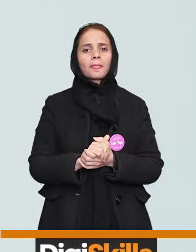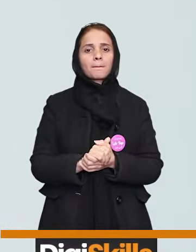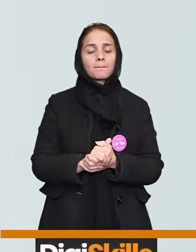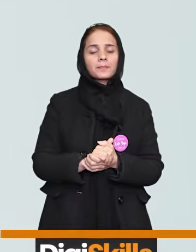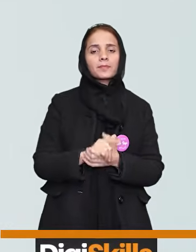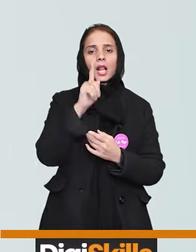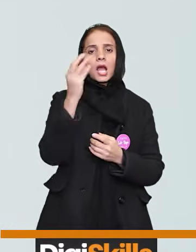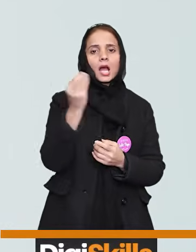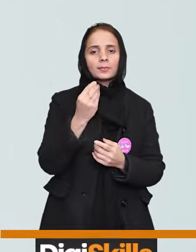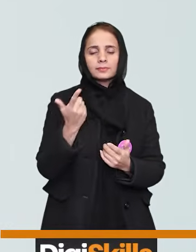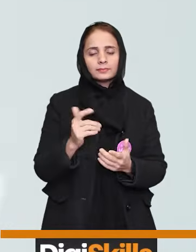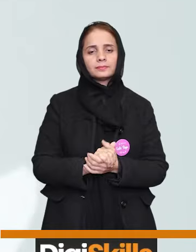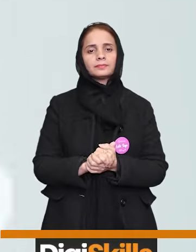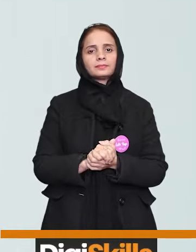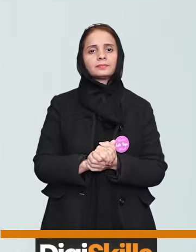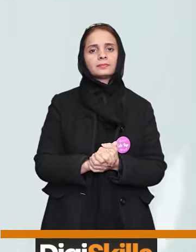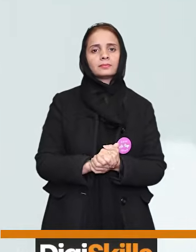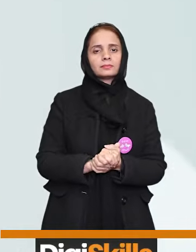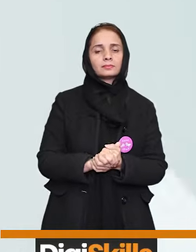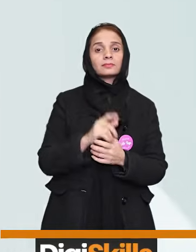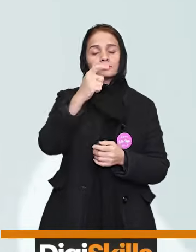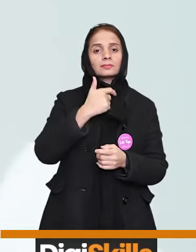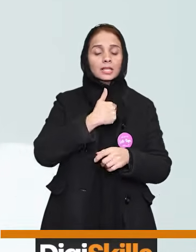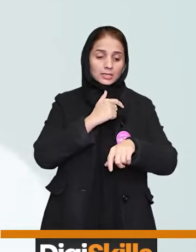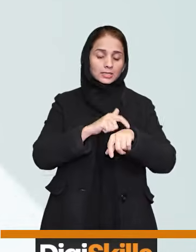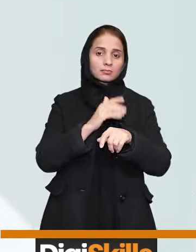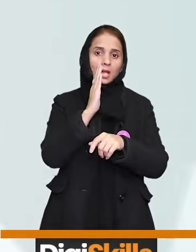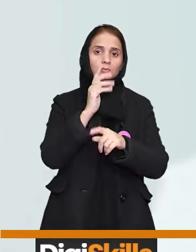The easiest way is to keep yourself on clock.